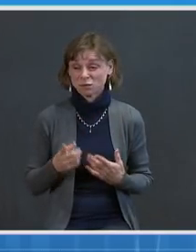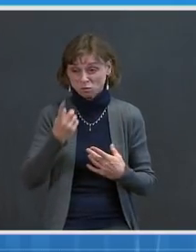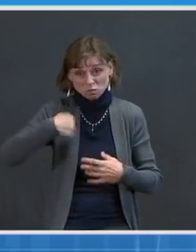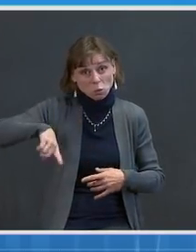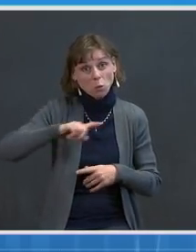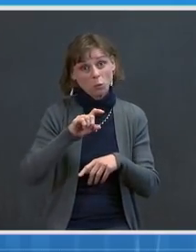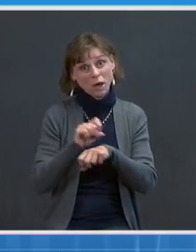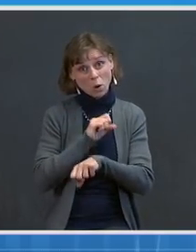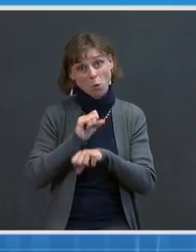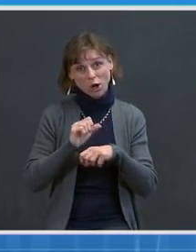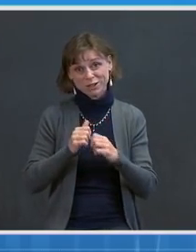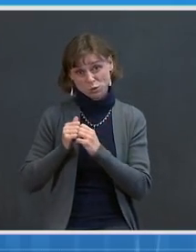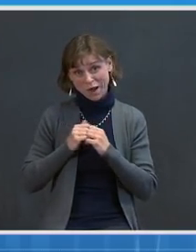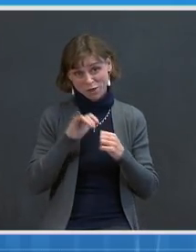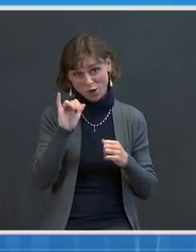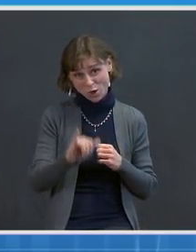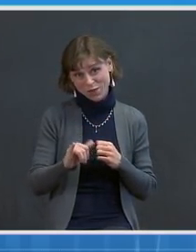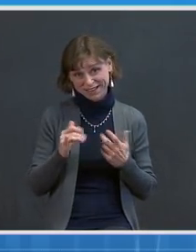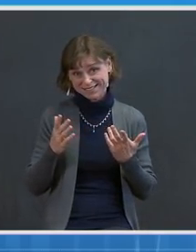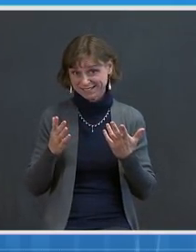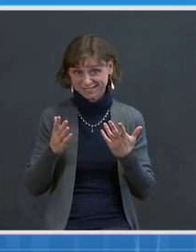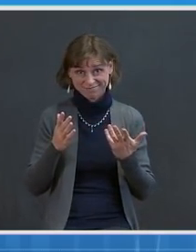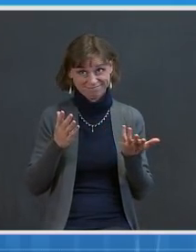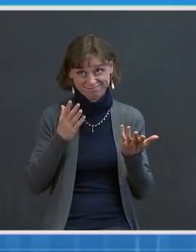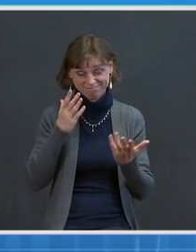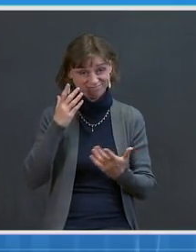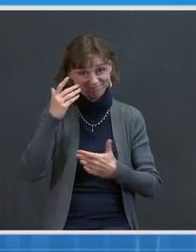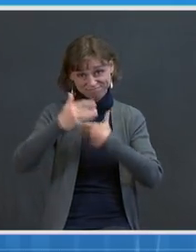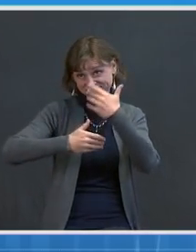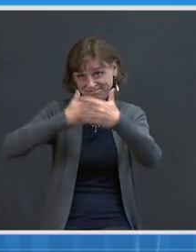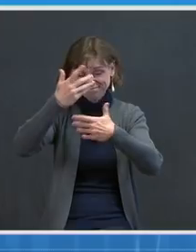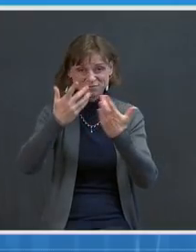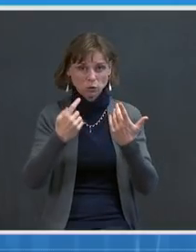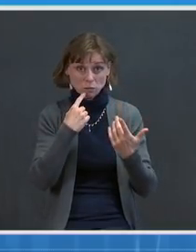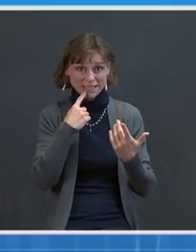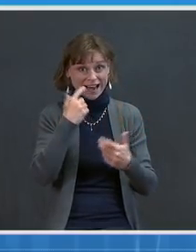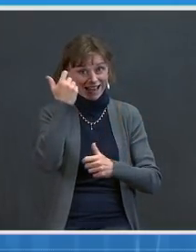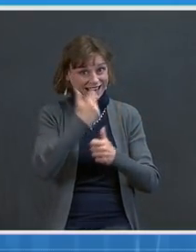And as you suggested, community by community around the country,